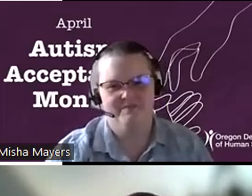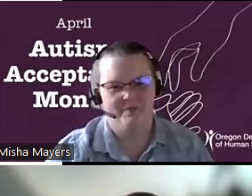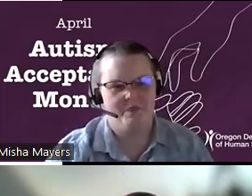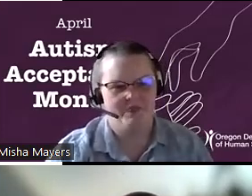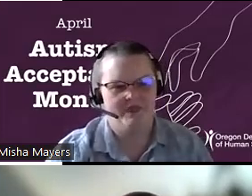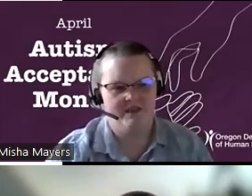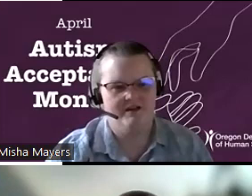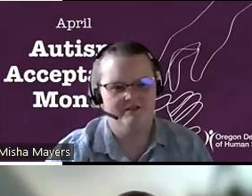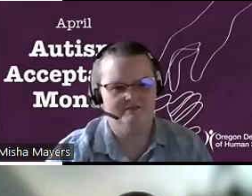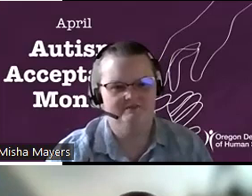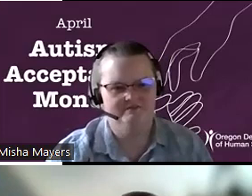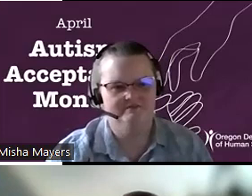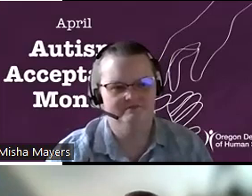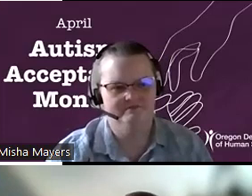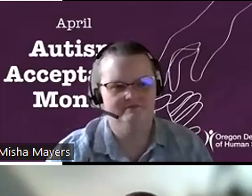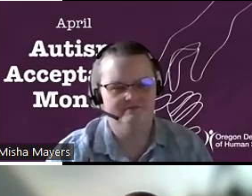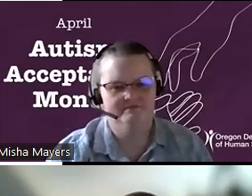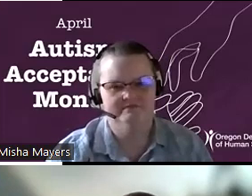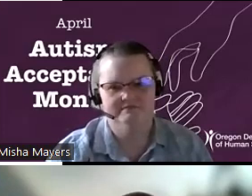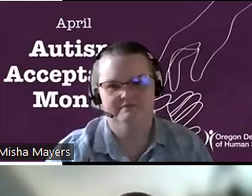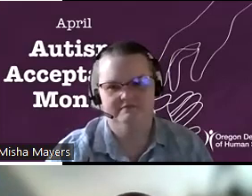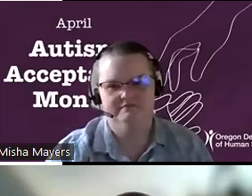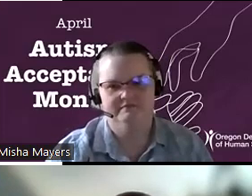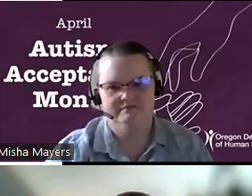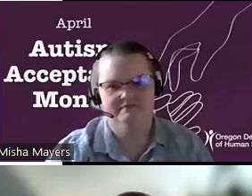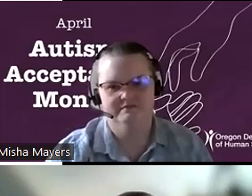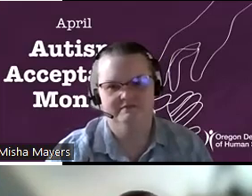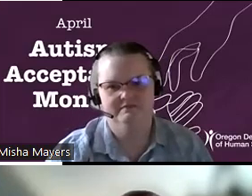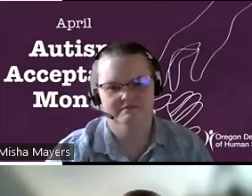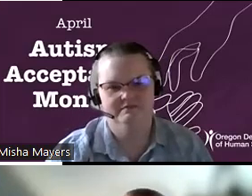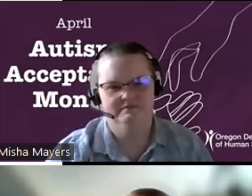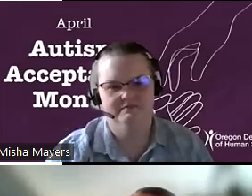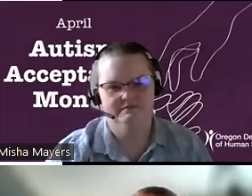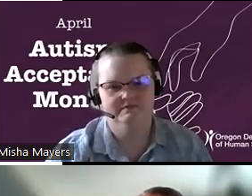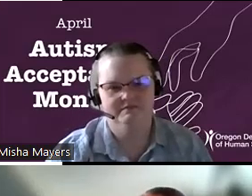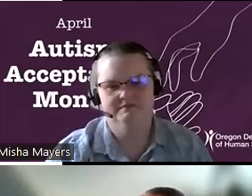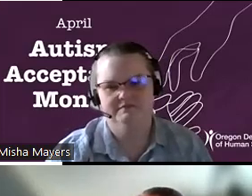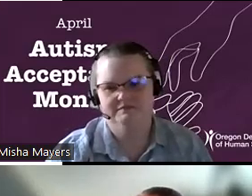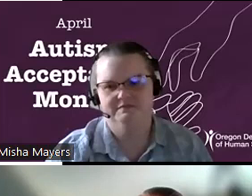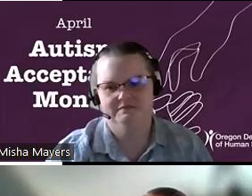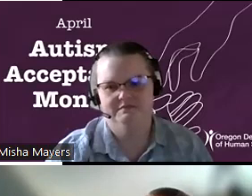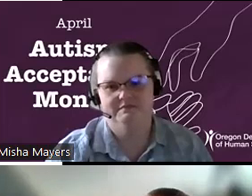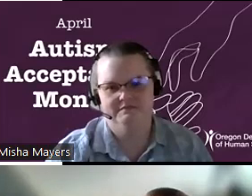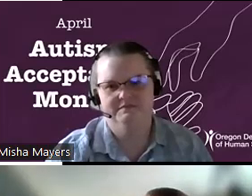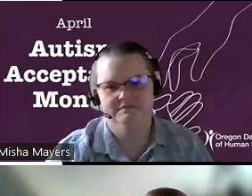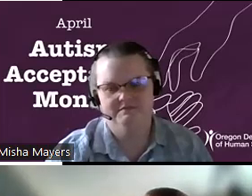YOU'RE ALSO TRYING TO CARE FOR KIDS. SO IT DOESN'T MATTER IF THEY'RE GOING IN-PERSON OR ONLINE, THOSE ARE ALLOWED TO BE COVERED.